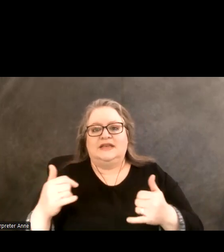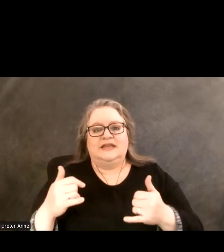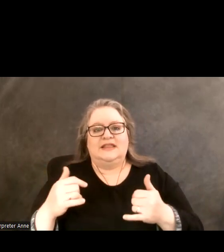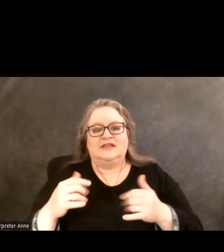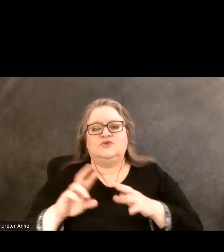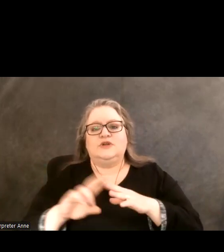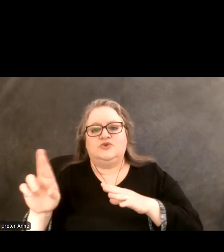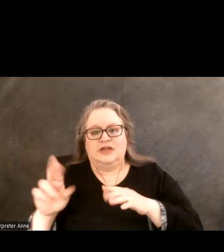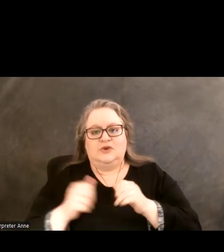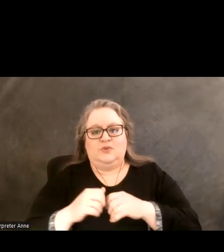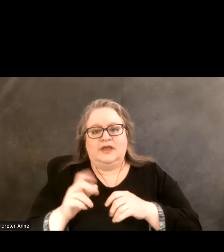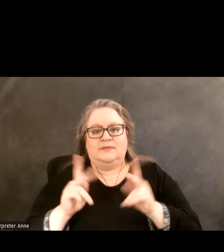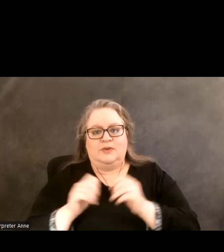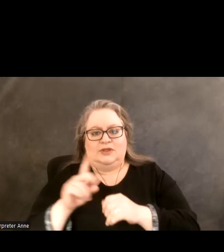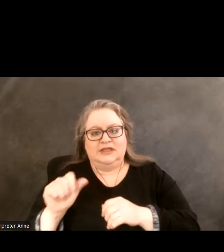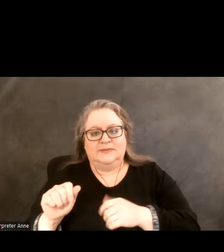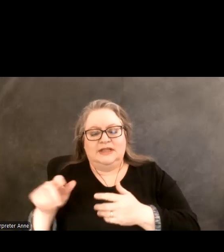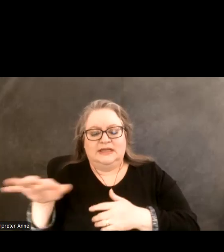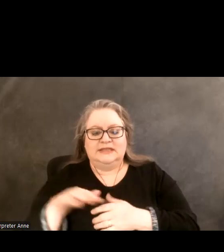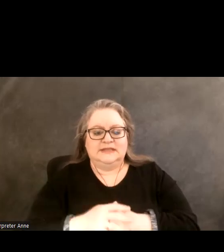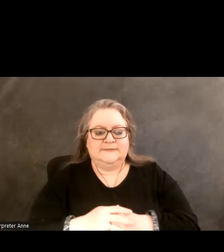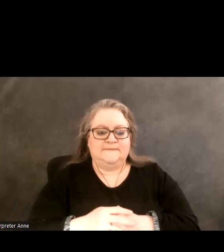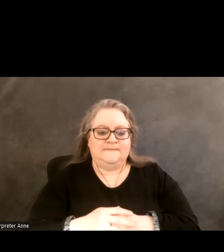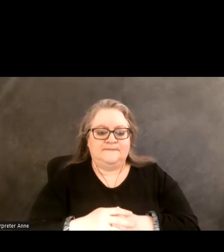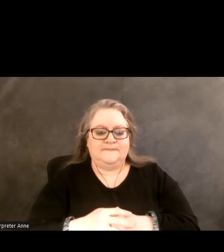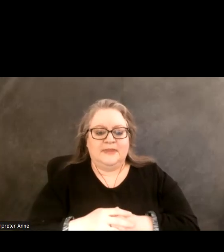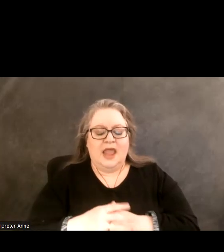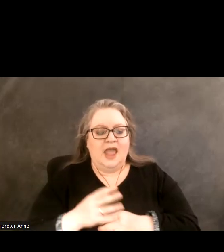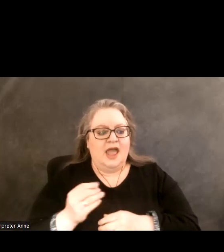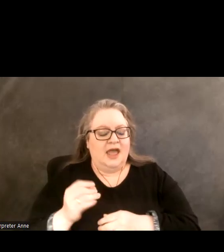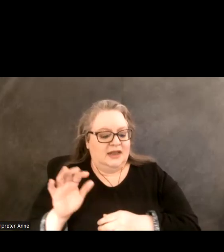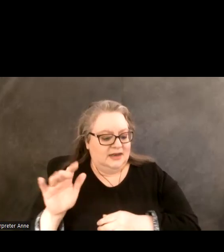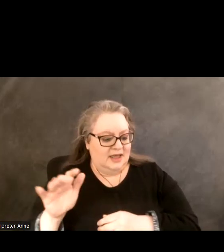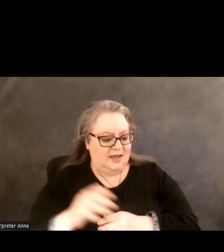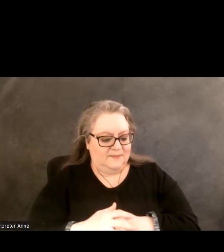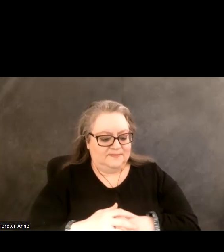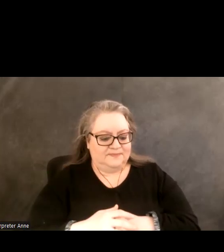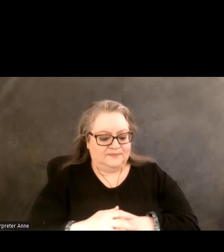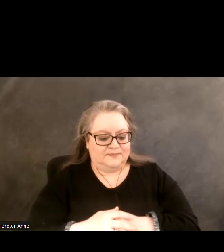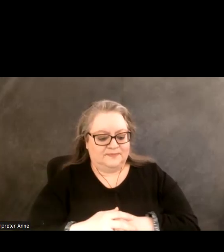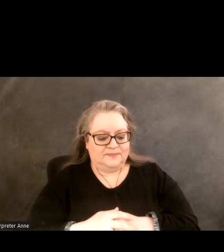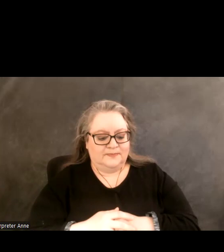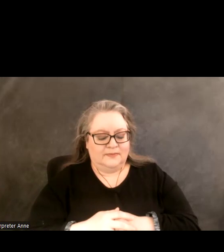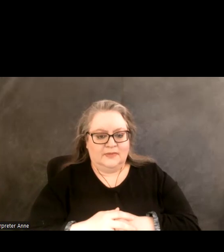disabled people, this, like . . . And we, for a whole day we